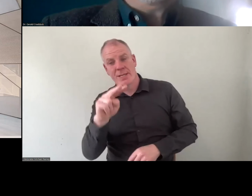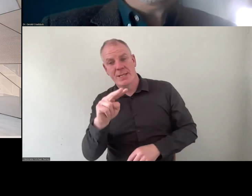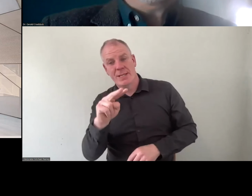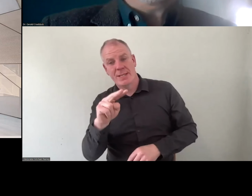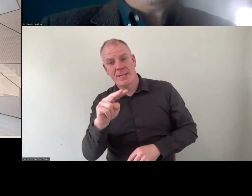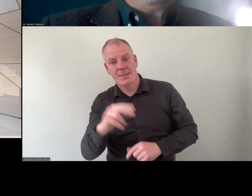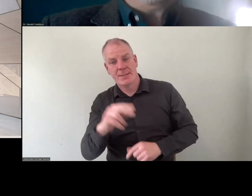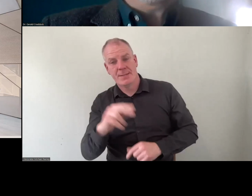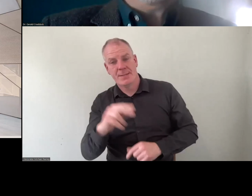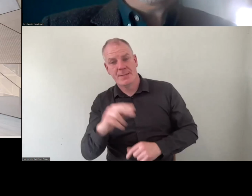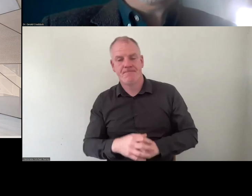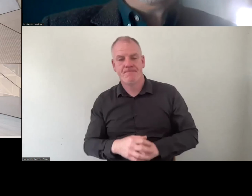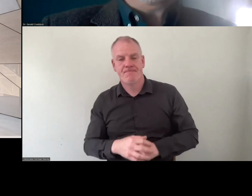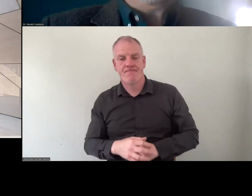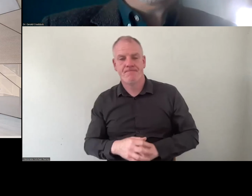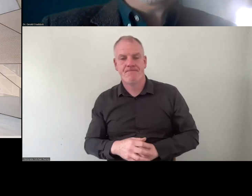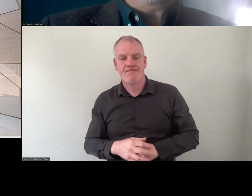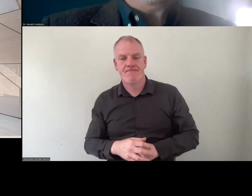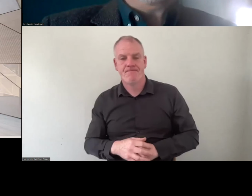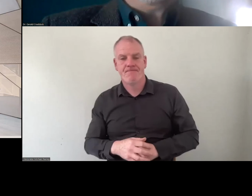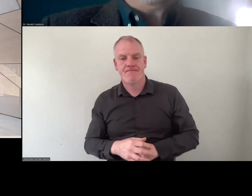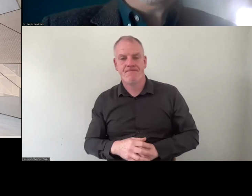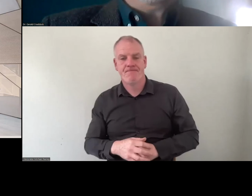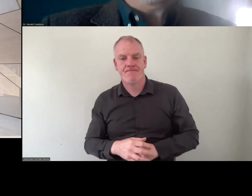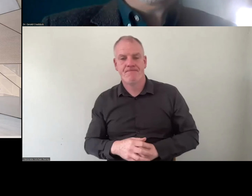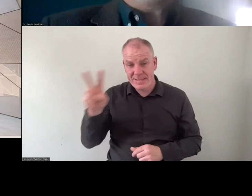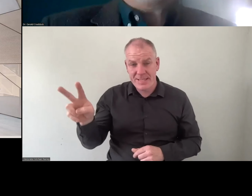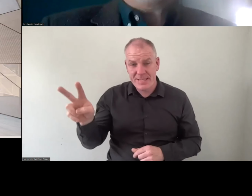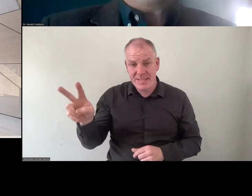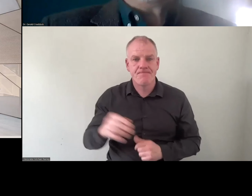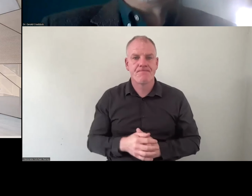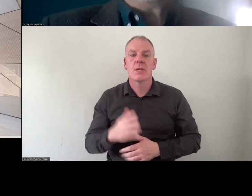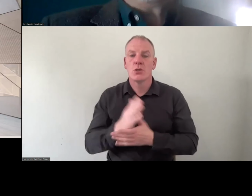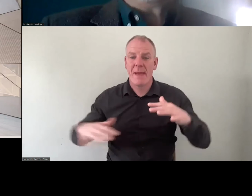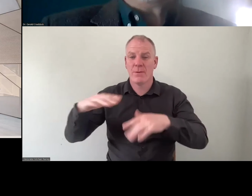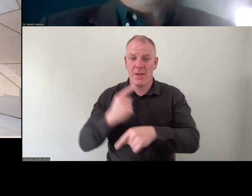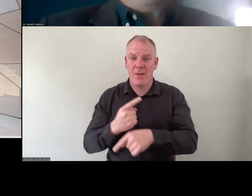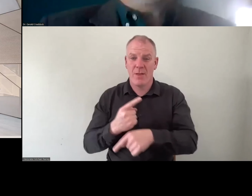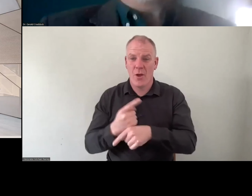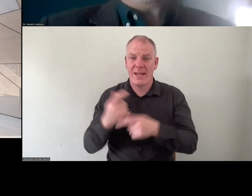..and areas for people that might need a quiet area,